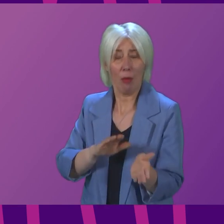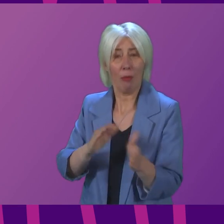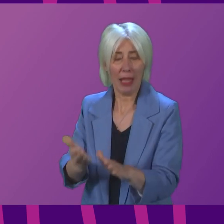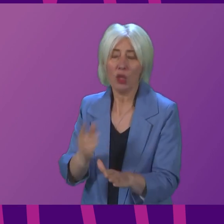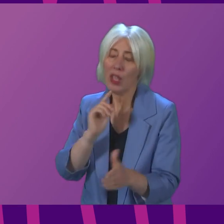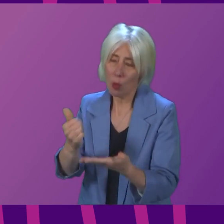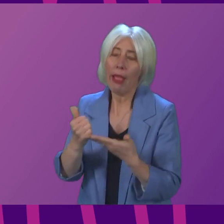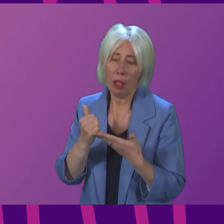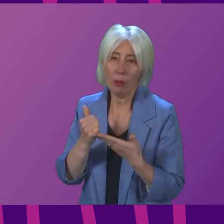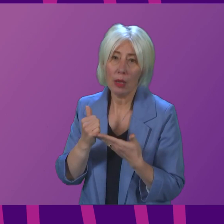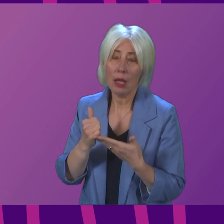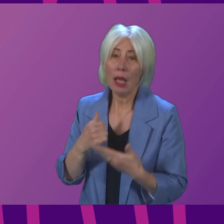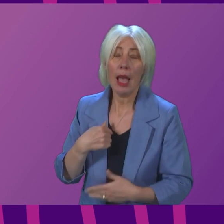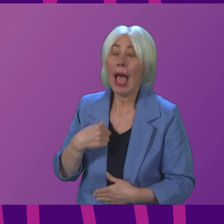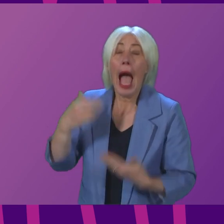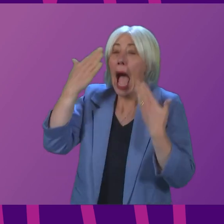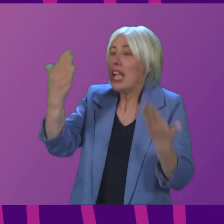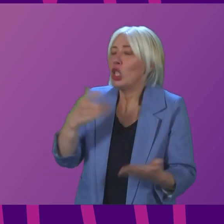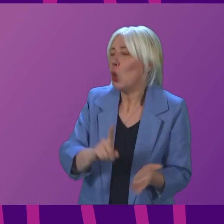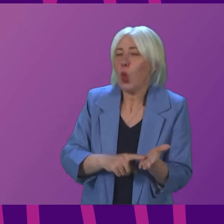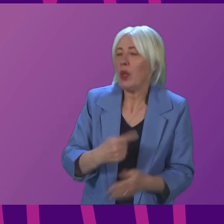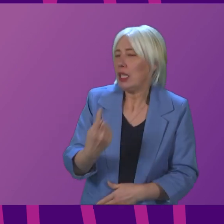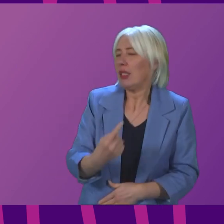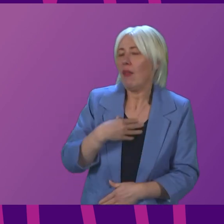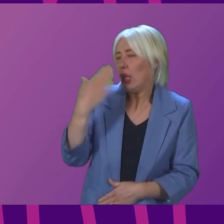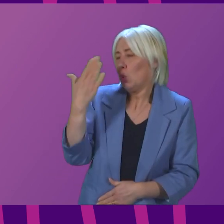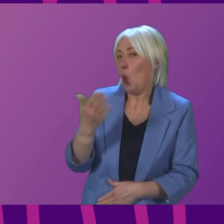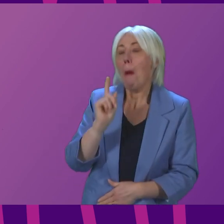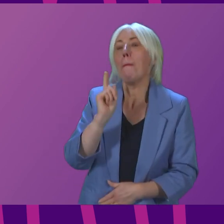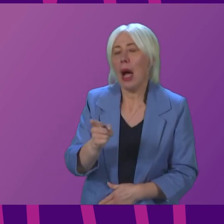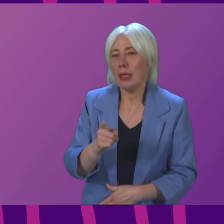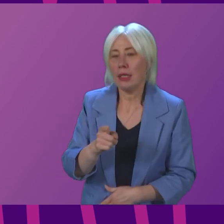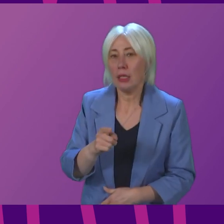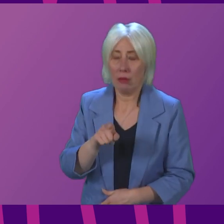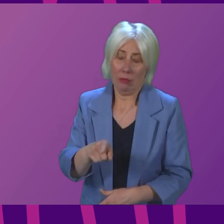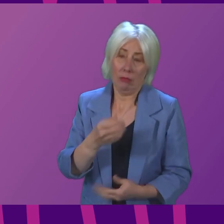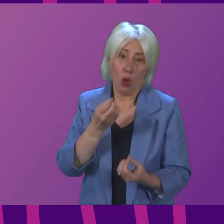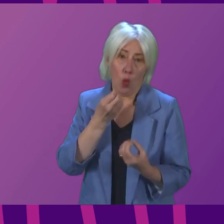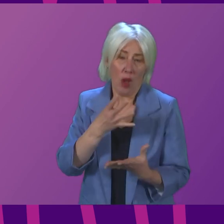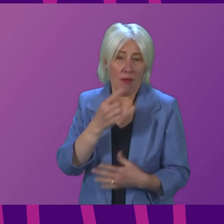I did not know Louise, but I am sure not only that she was a wonderful young woman but that